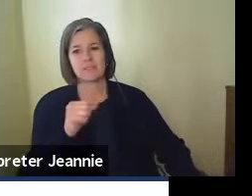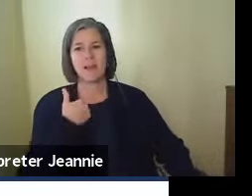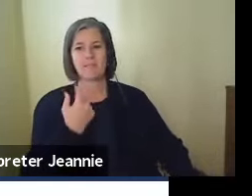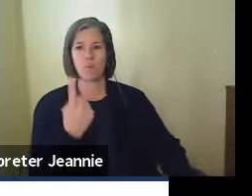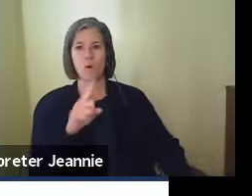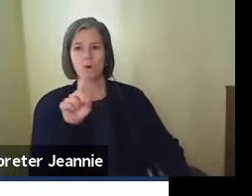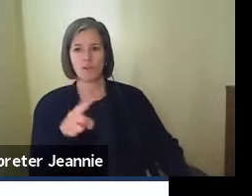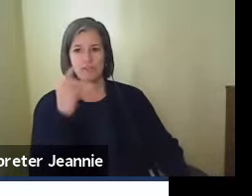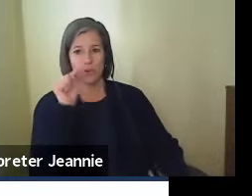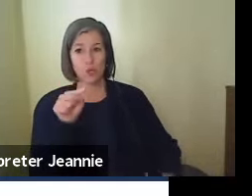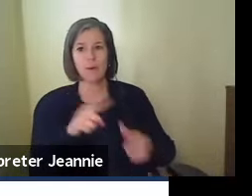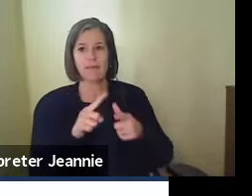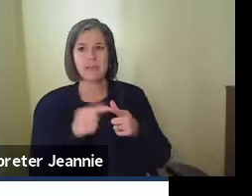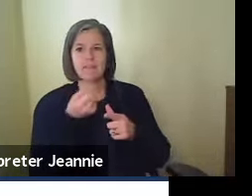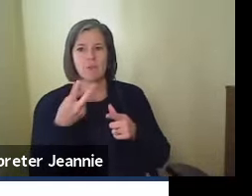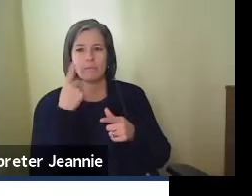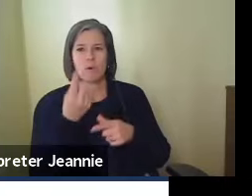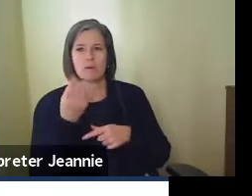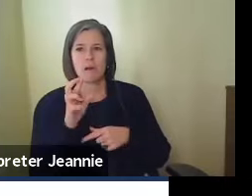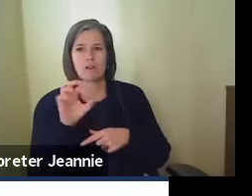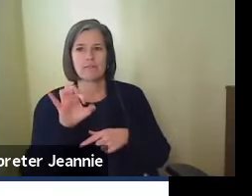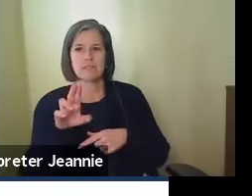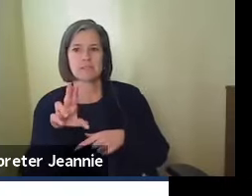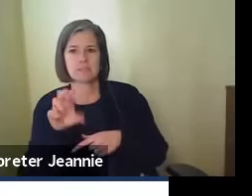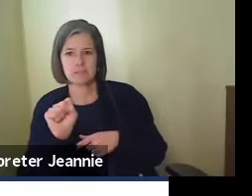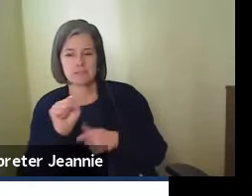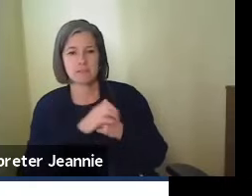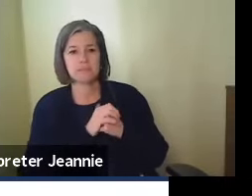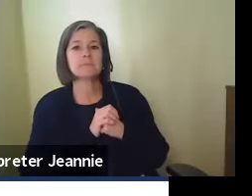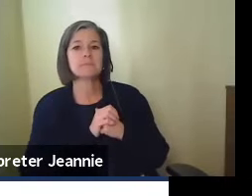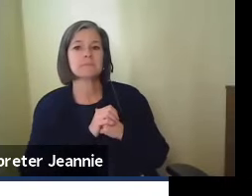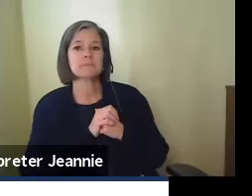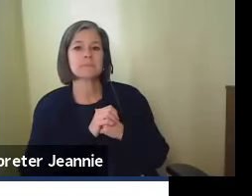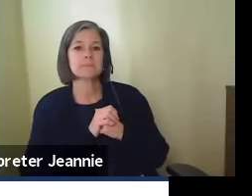and then we have a question for Dr. Fiscus. Sorry about the feedback.